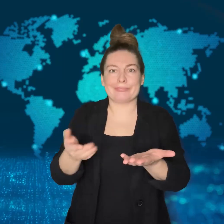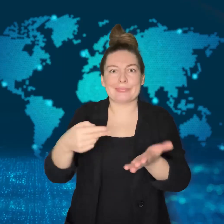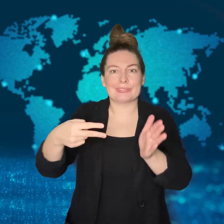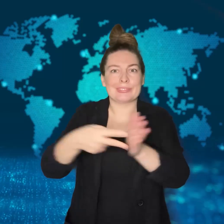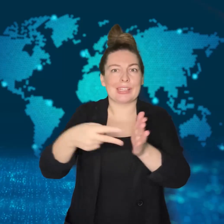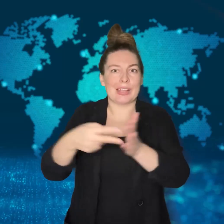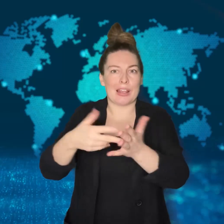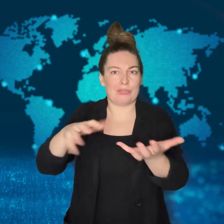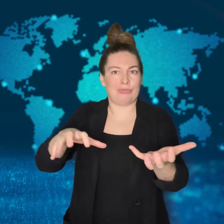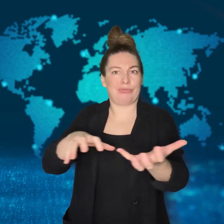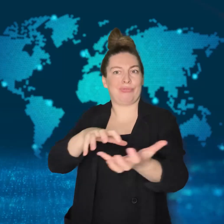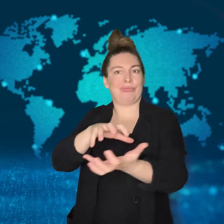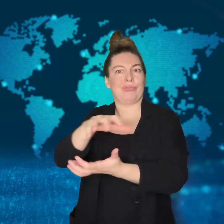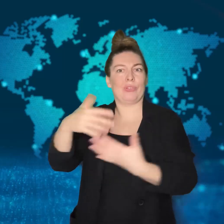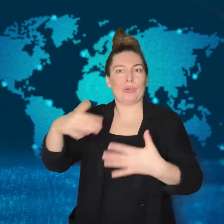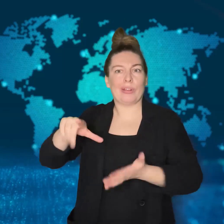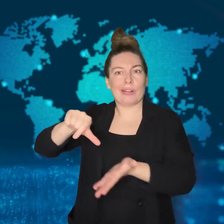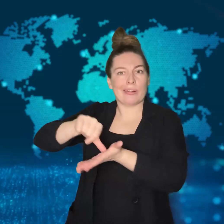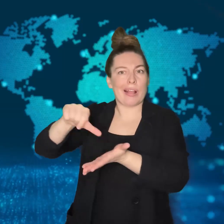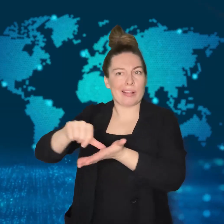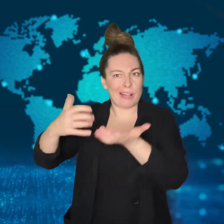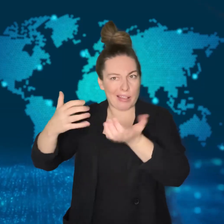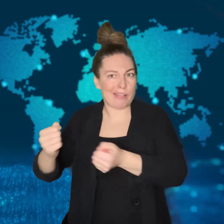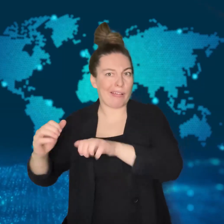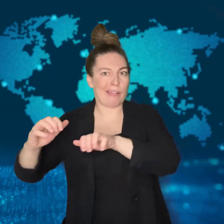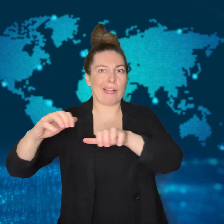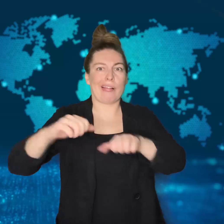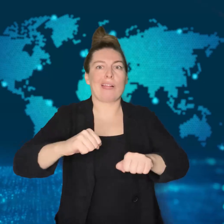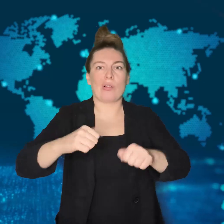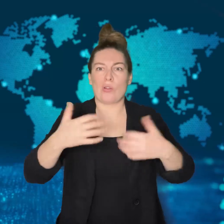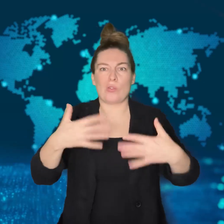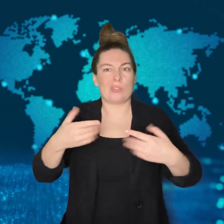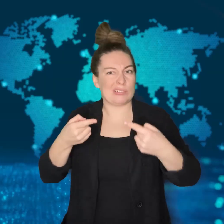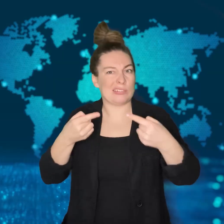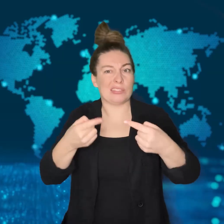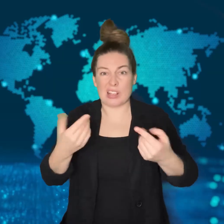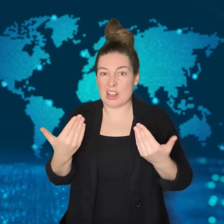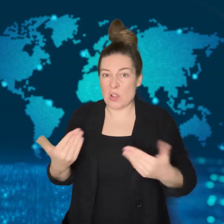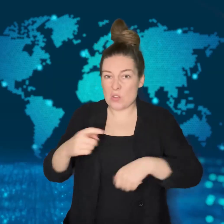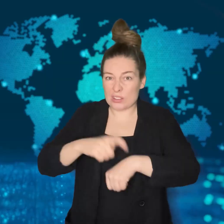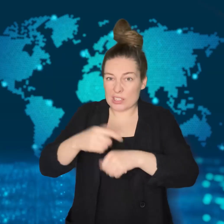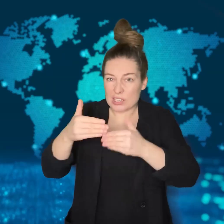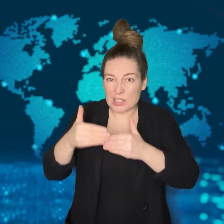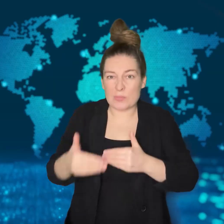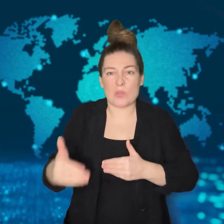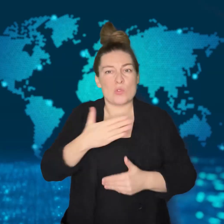The rebels will have the difficult task of trying to